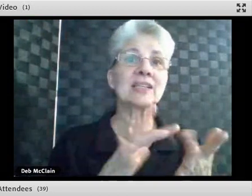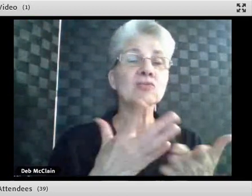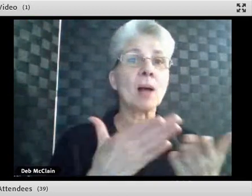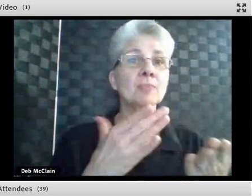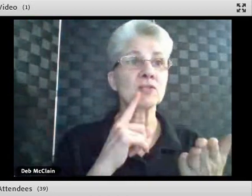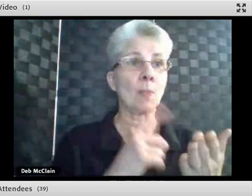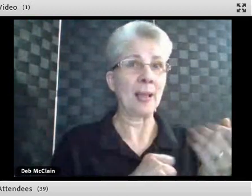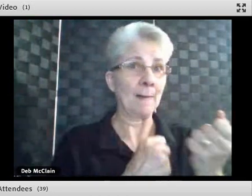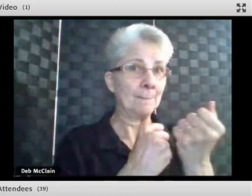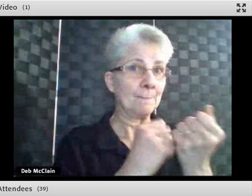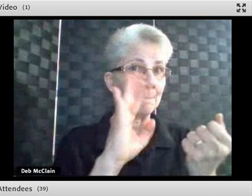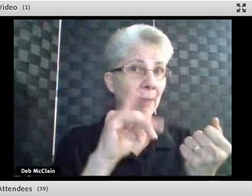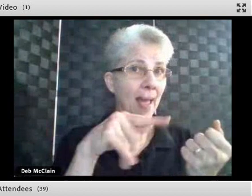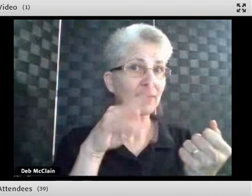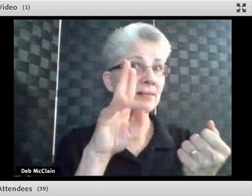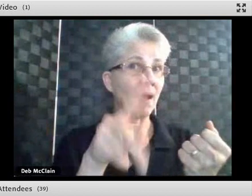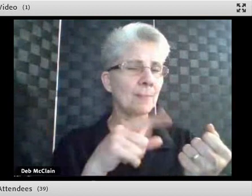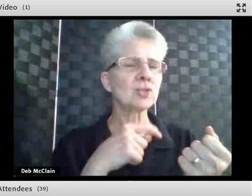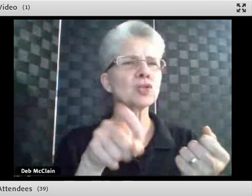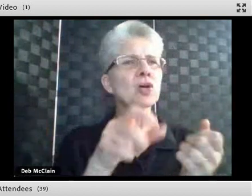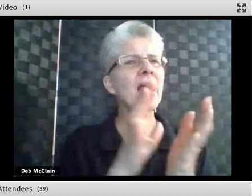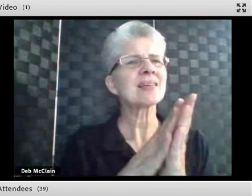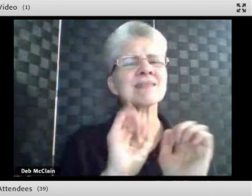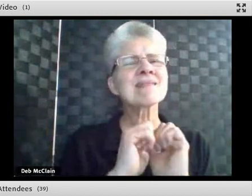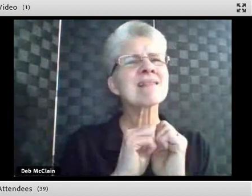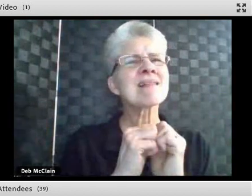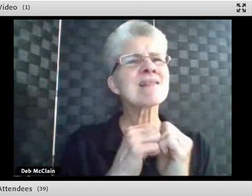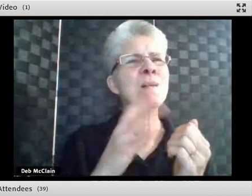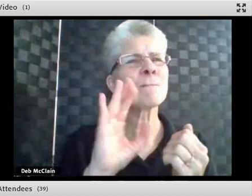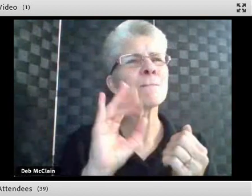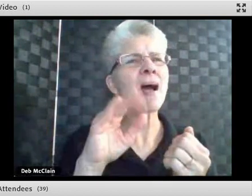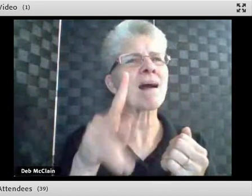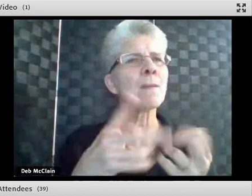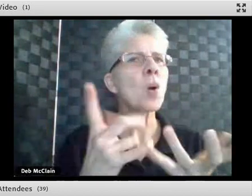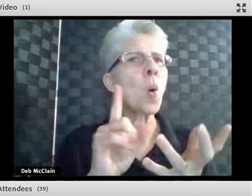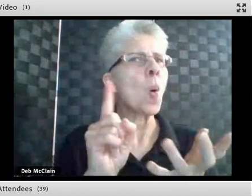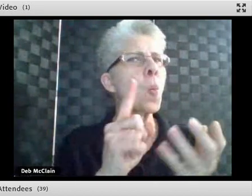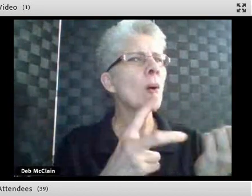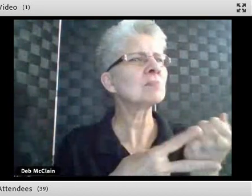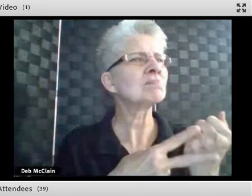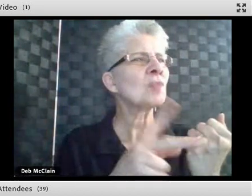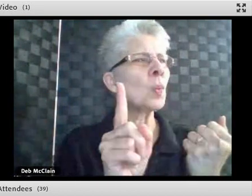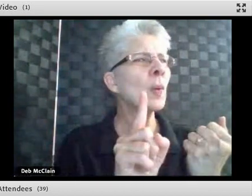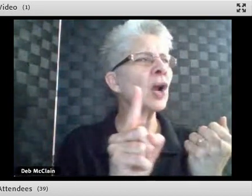are being backed up, you should ask how. Where are those backups being stored?